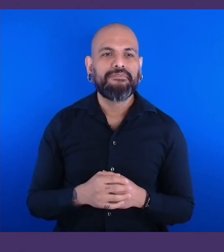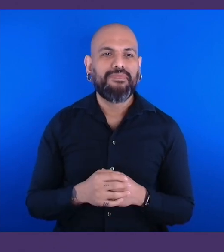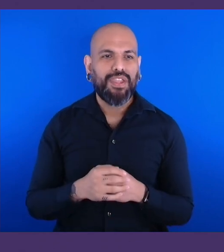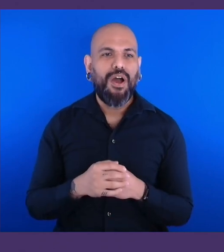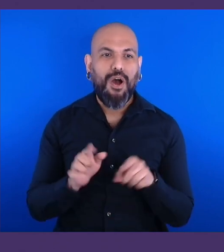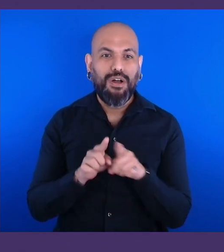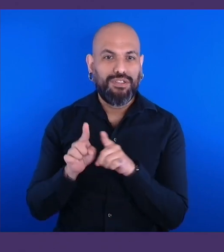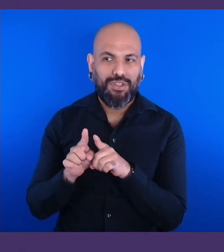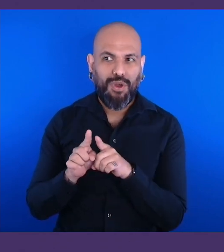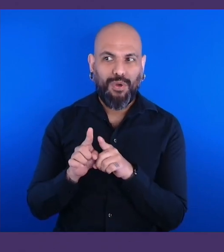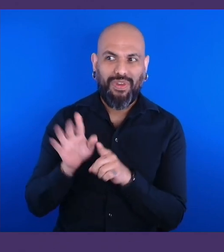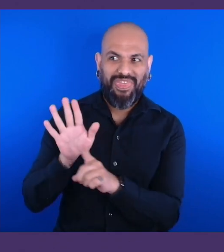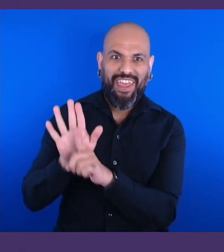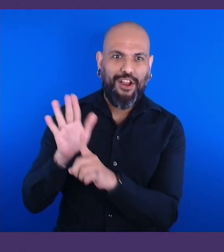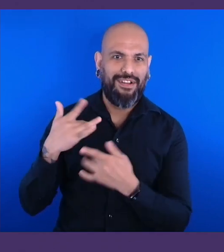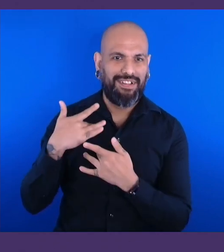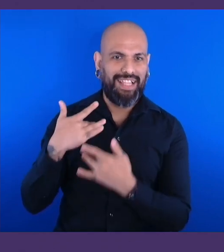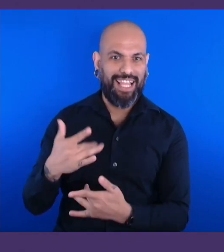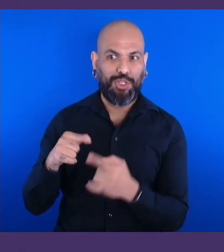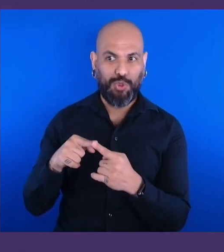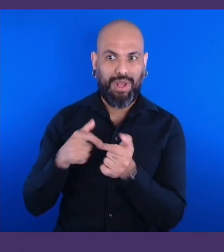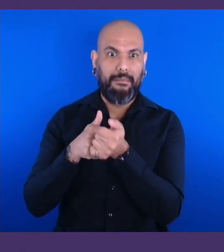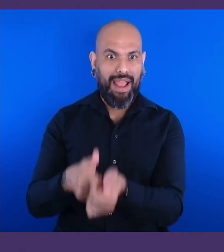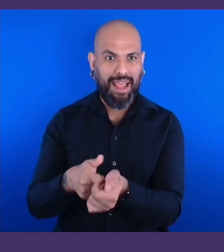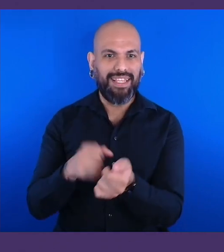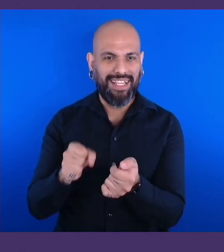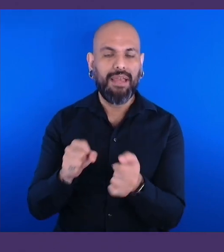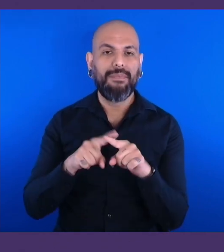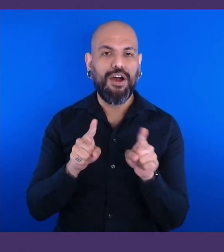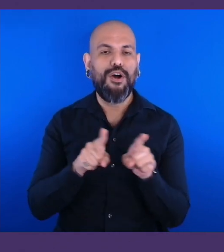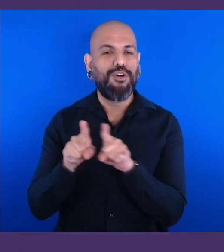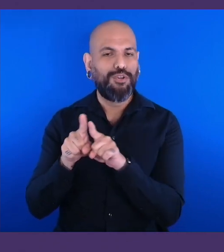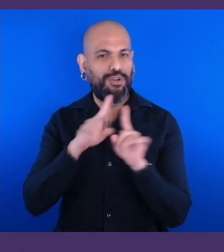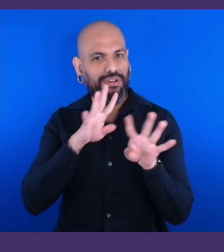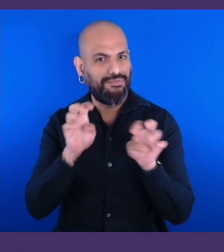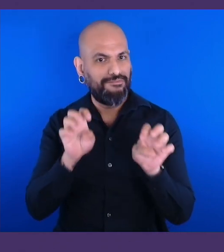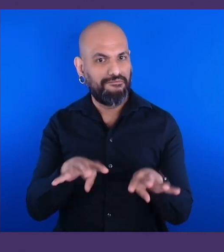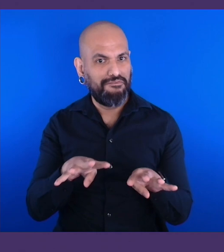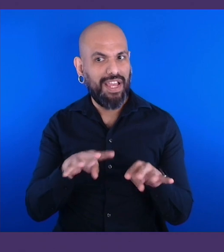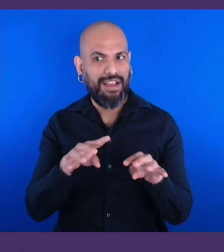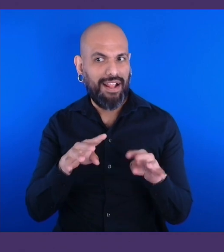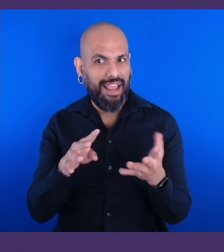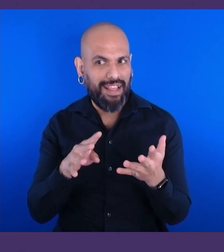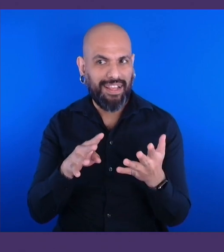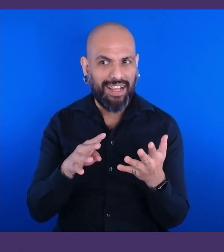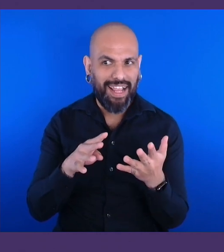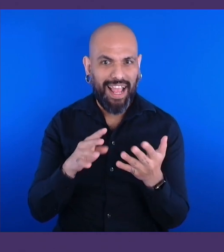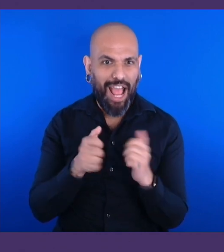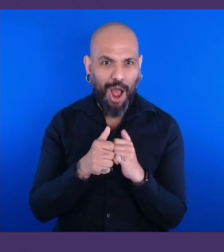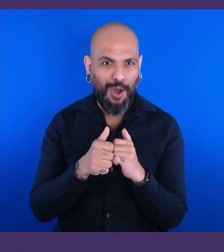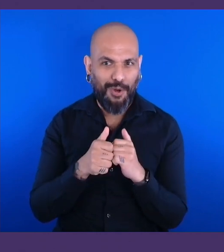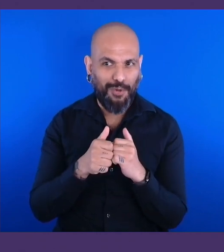but real uncertainty as to give me the coloring-by-numbers version of what I need to do to make my product